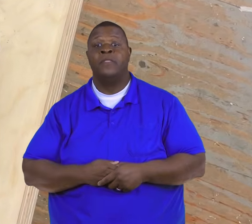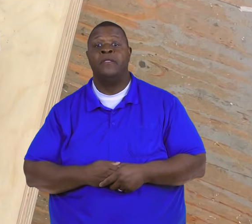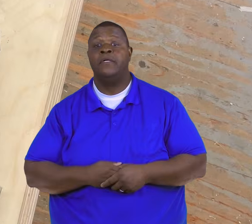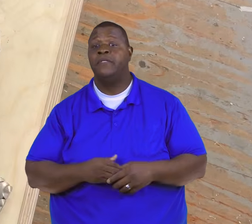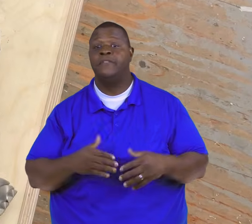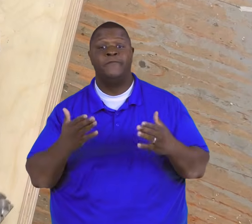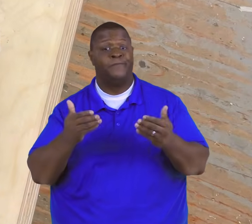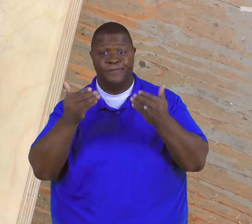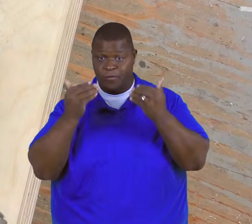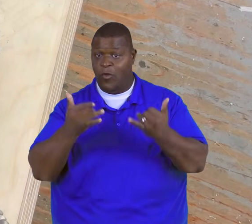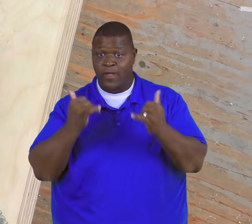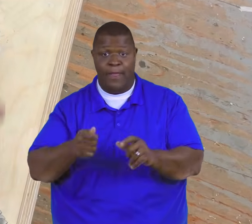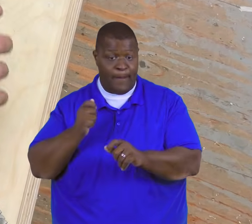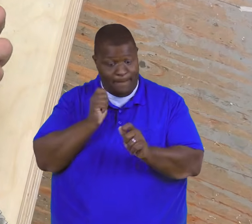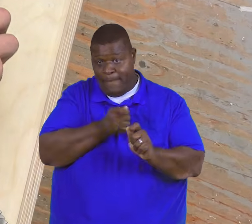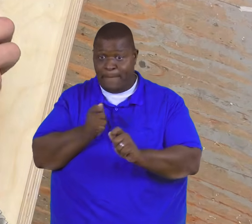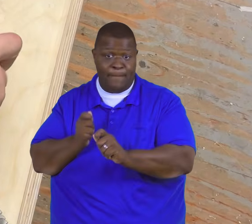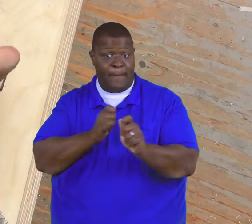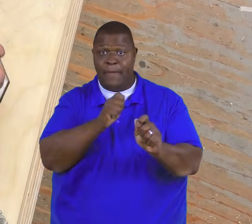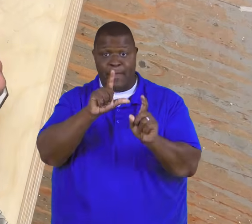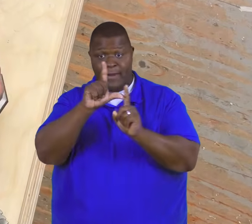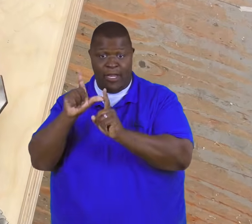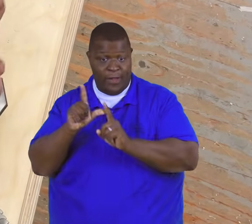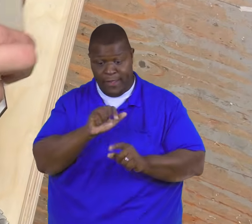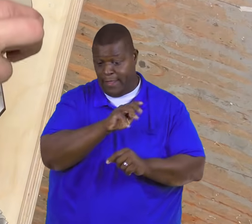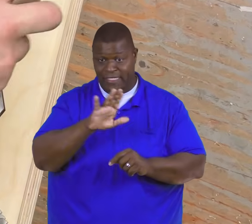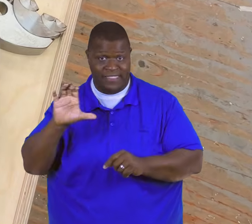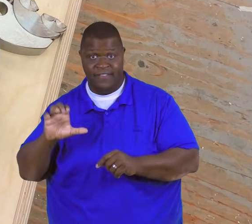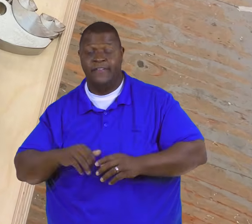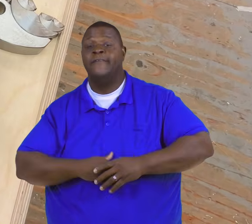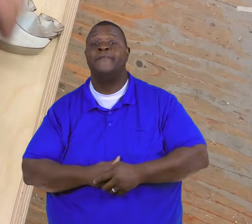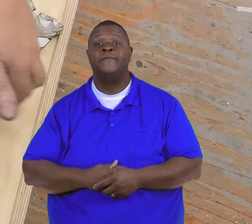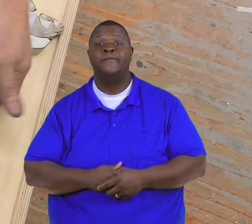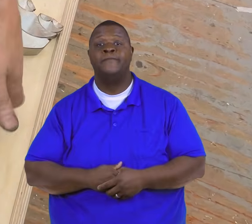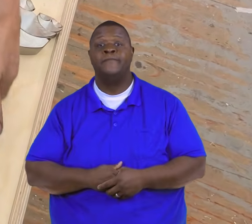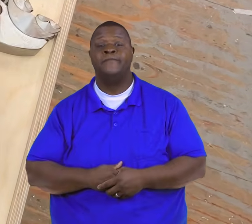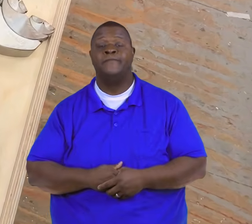So, let's get to stamping so we can move this.